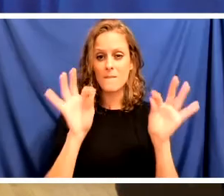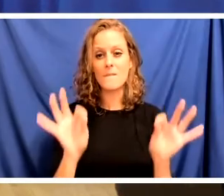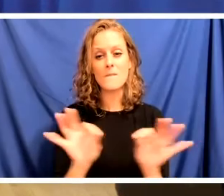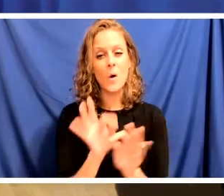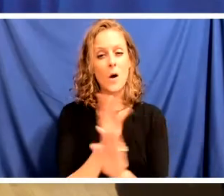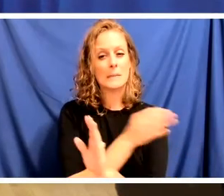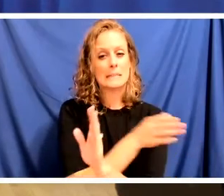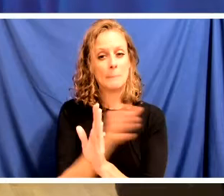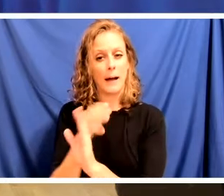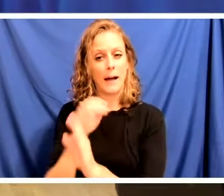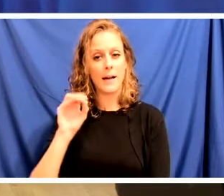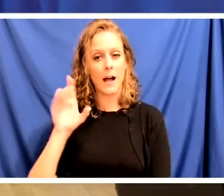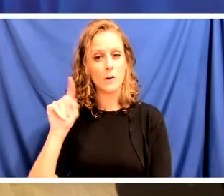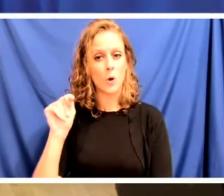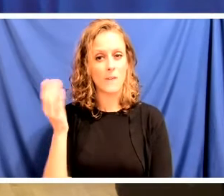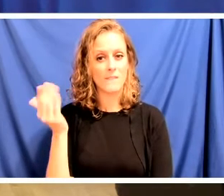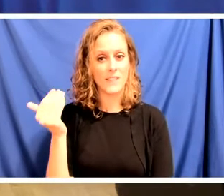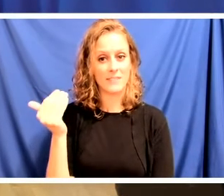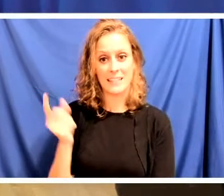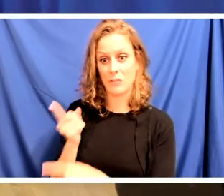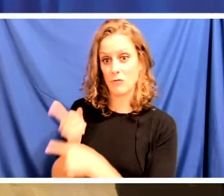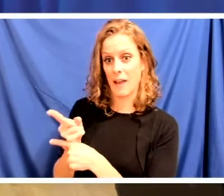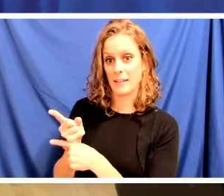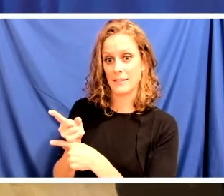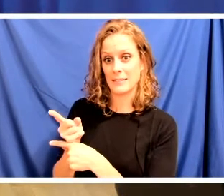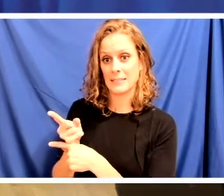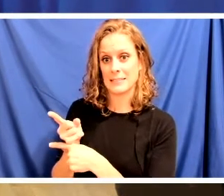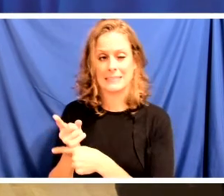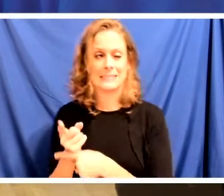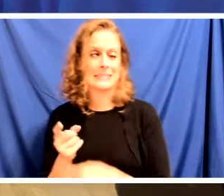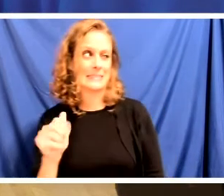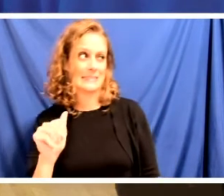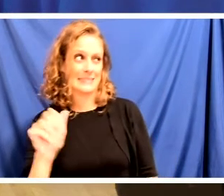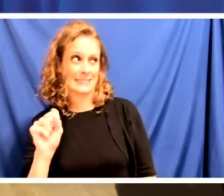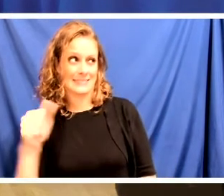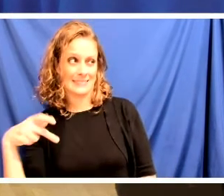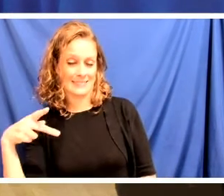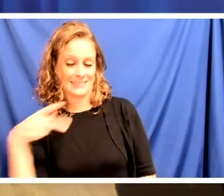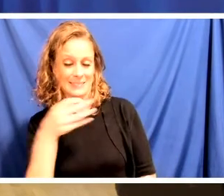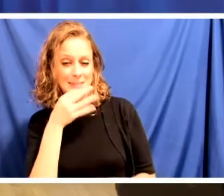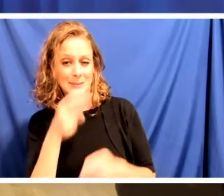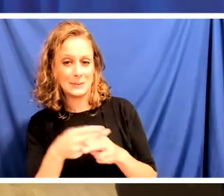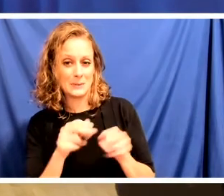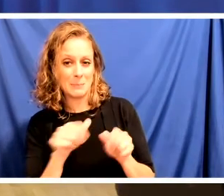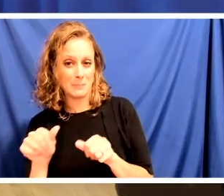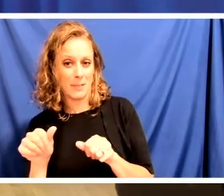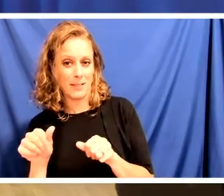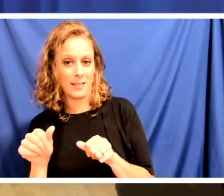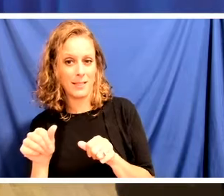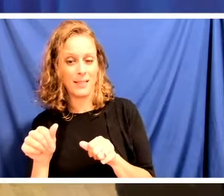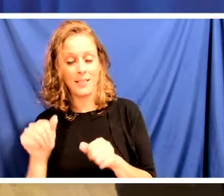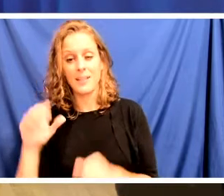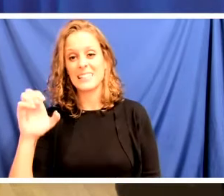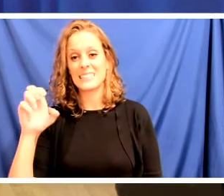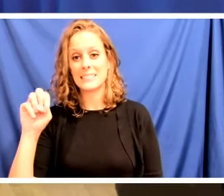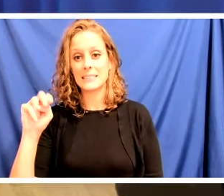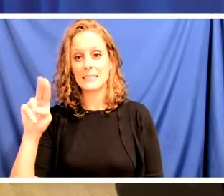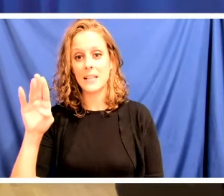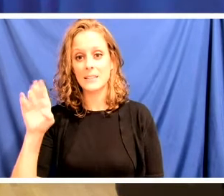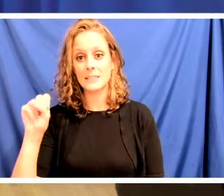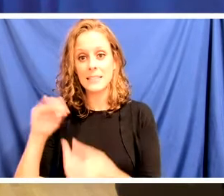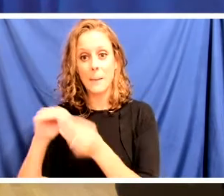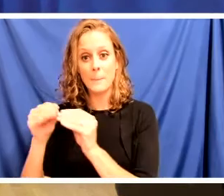SacGov: As soon as we can we'd like to start our drawing process soon as the numbers come out, as I said, any day now okay.